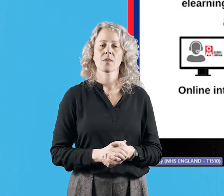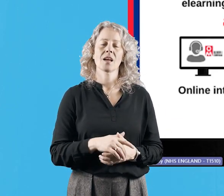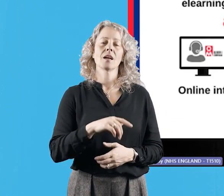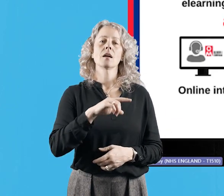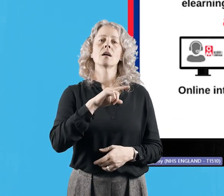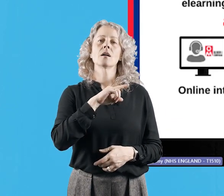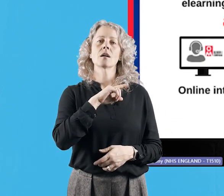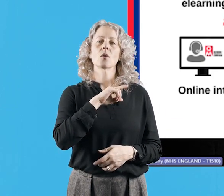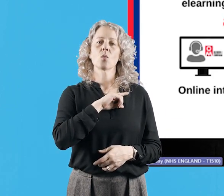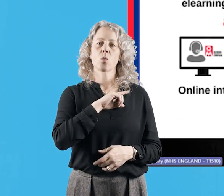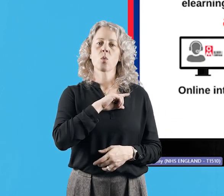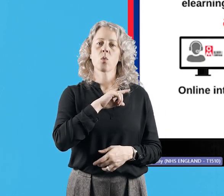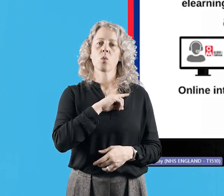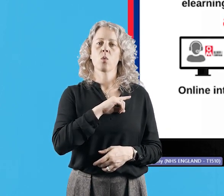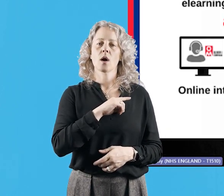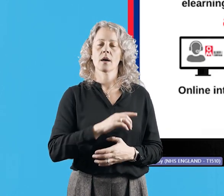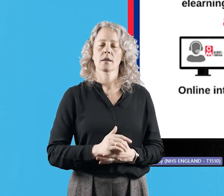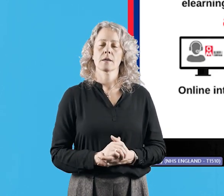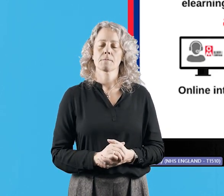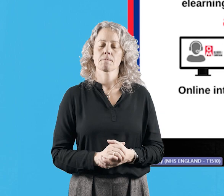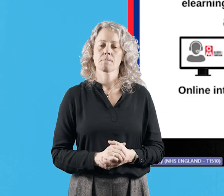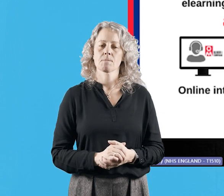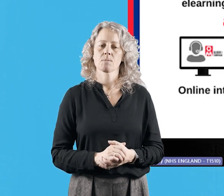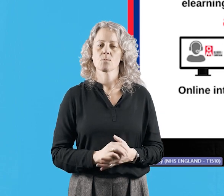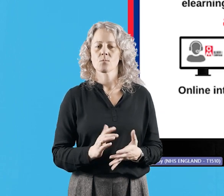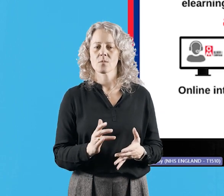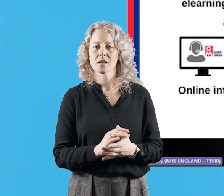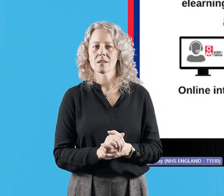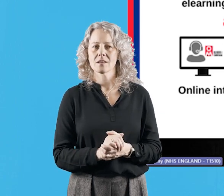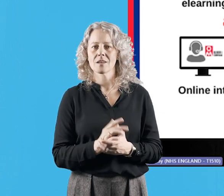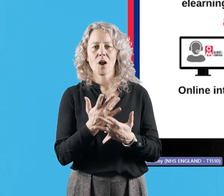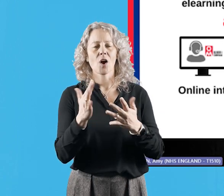This is clearly because it's taking a significant amount of